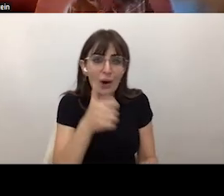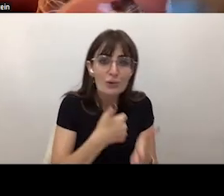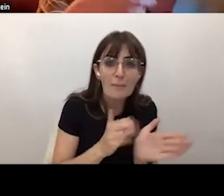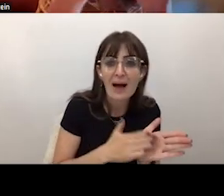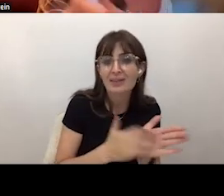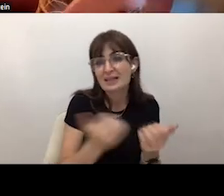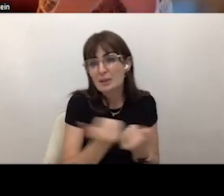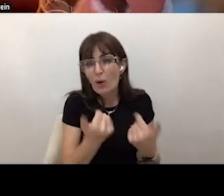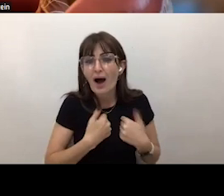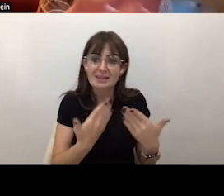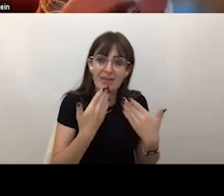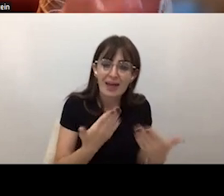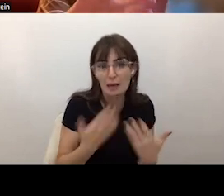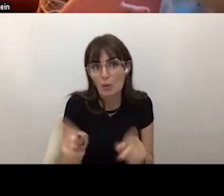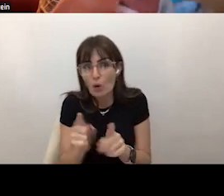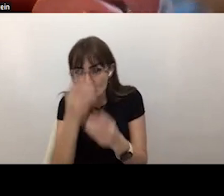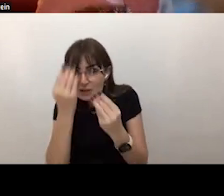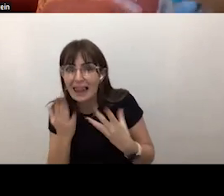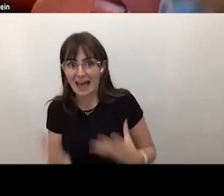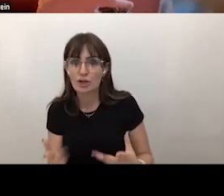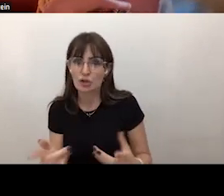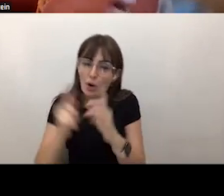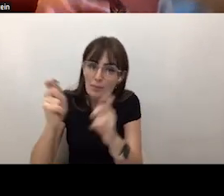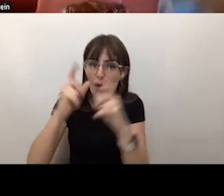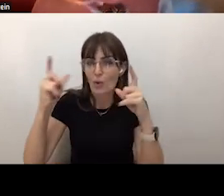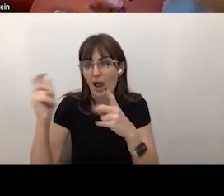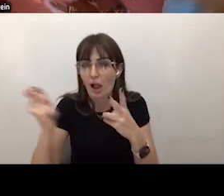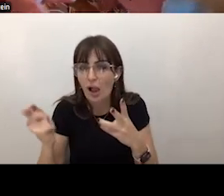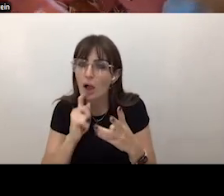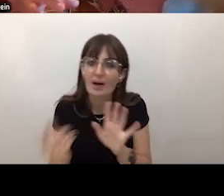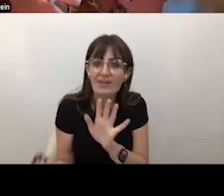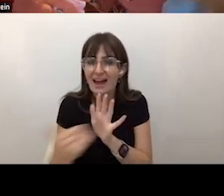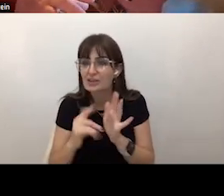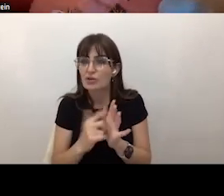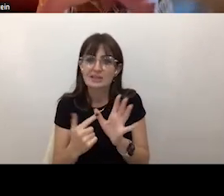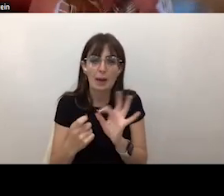but we just had to let you know, to be aware, that we are running this big appeal which would